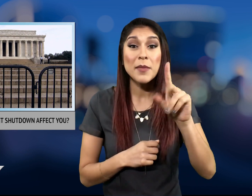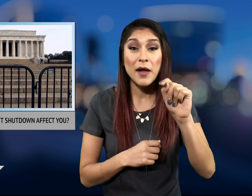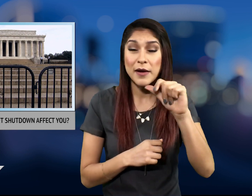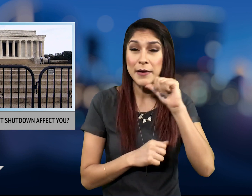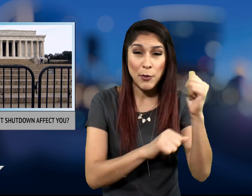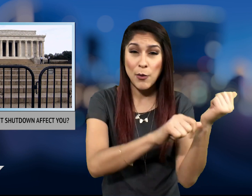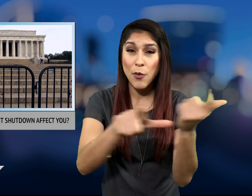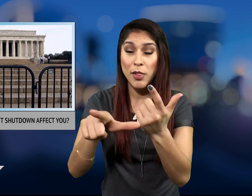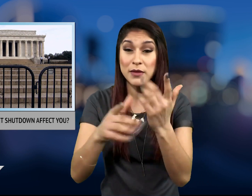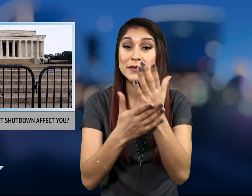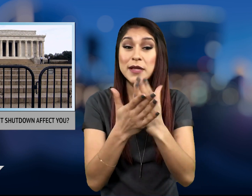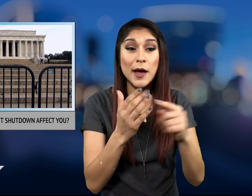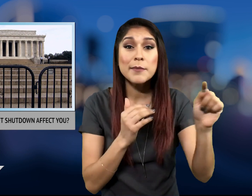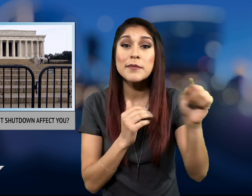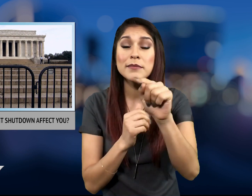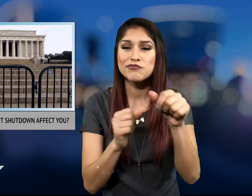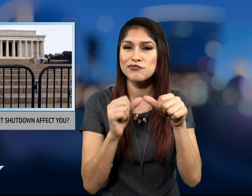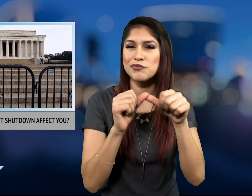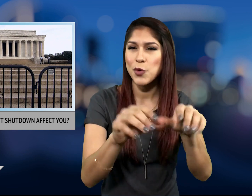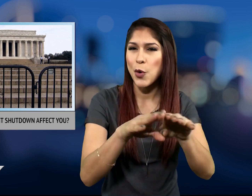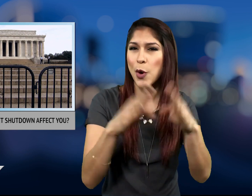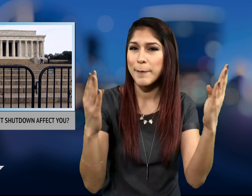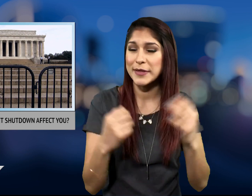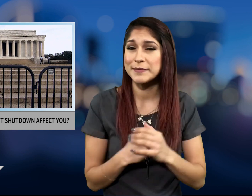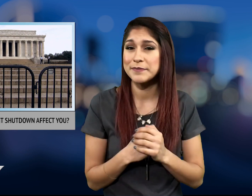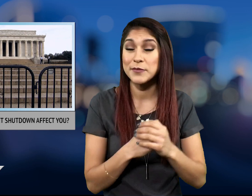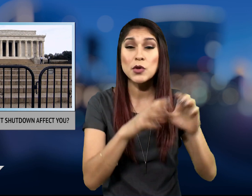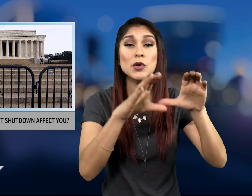But not all federal workers.